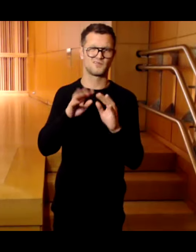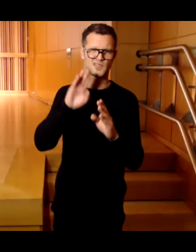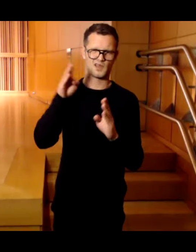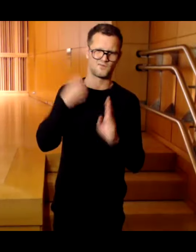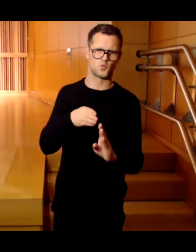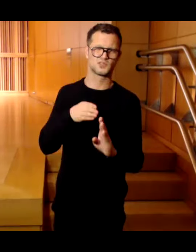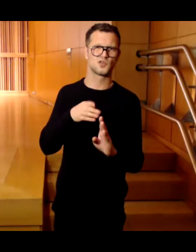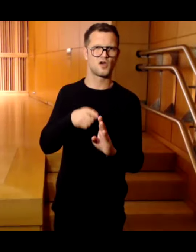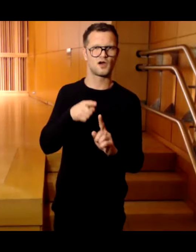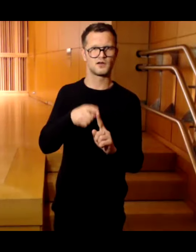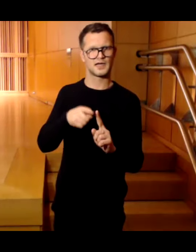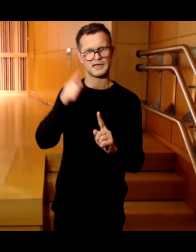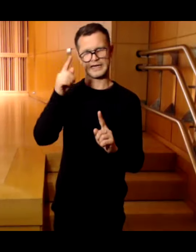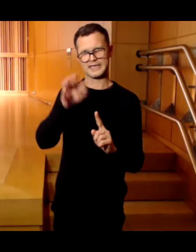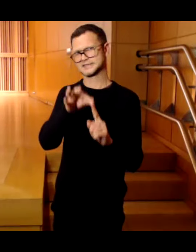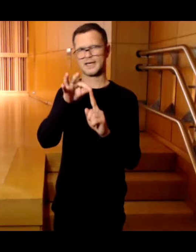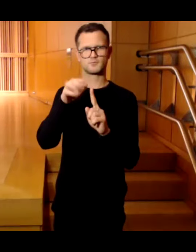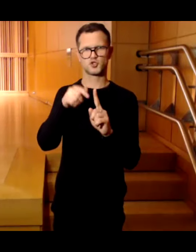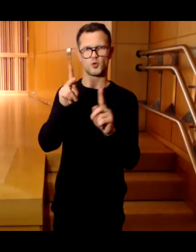has most often allowed for the advancement of all.